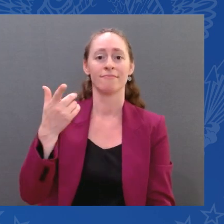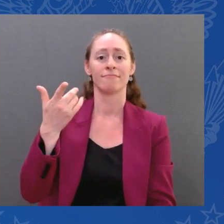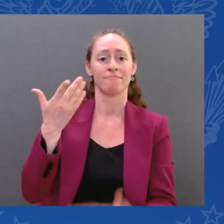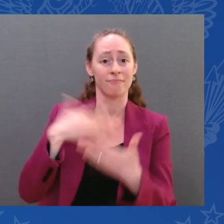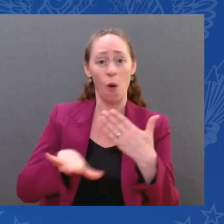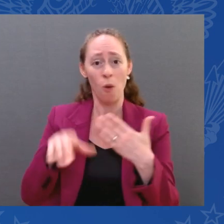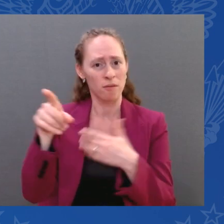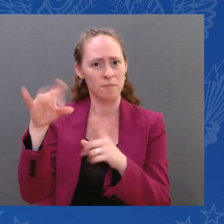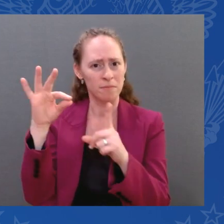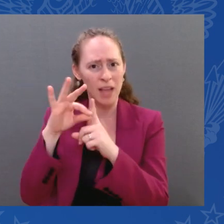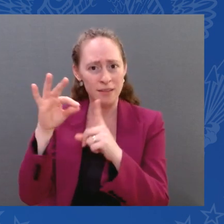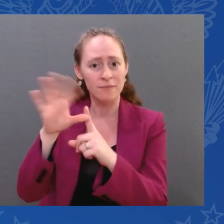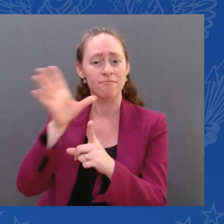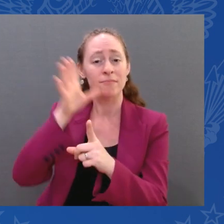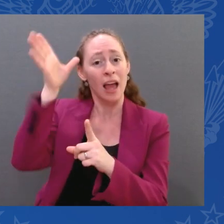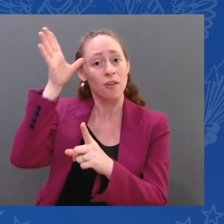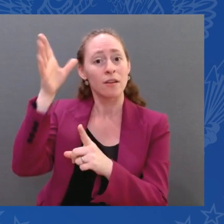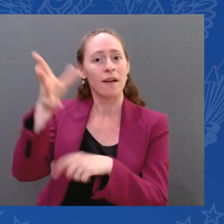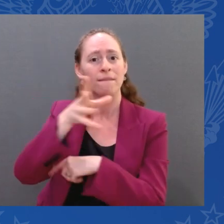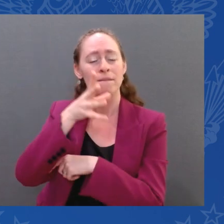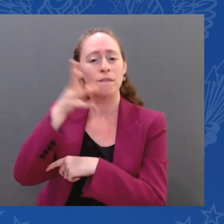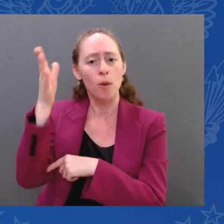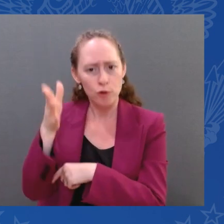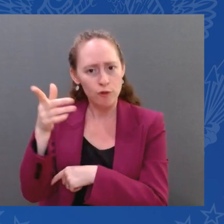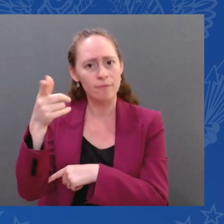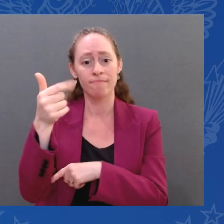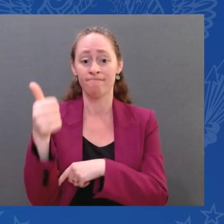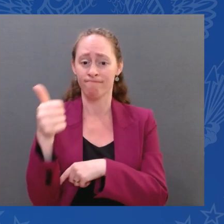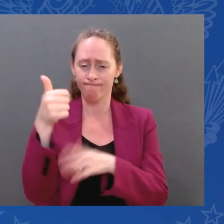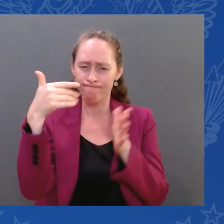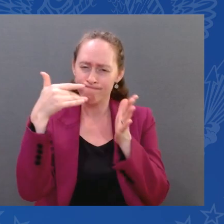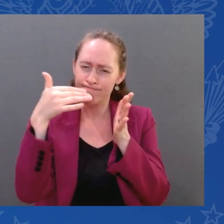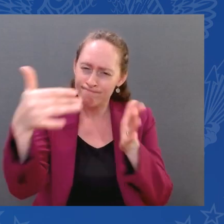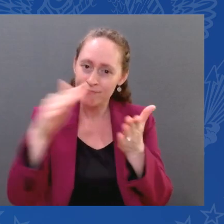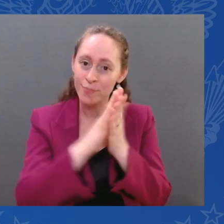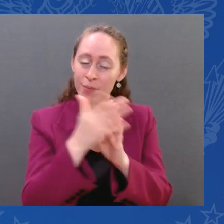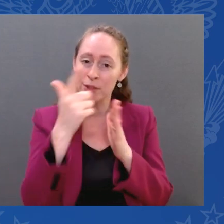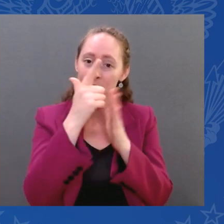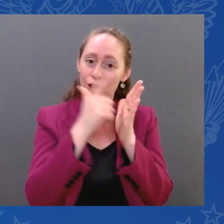He met and married a college classmate, and together they immigrated to America.